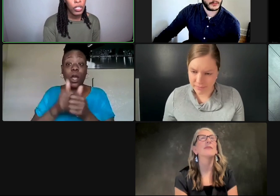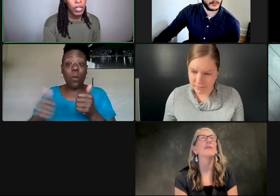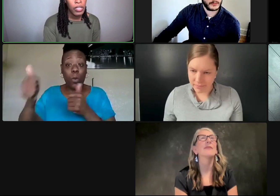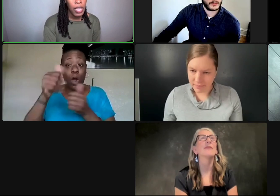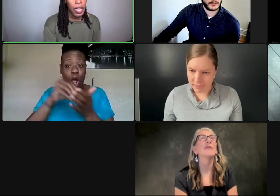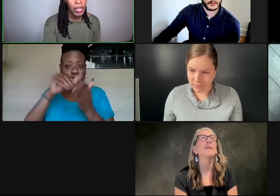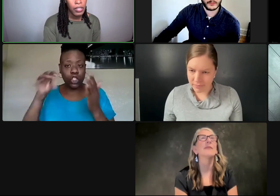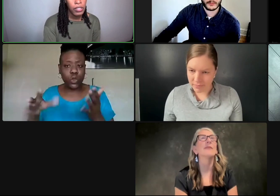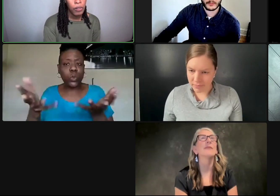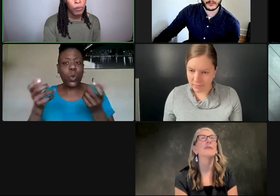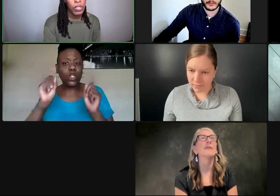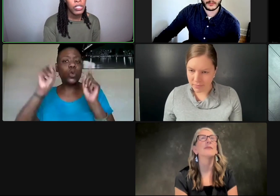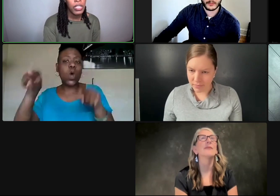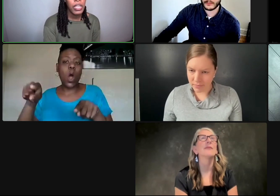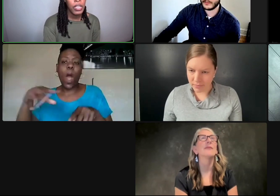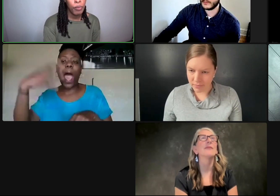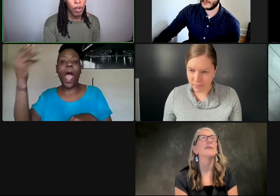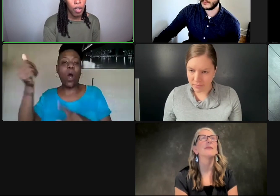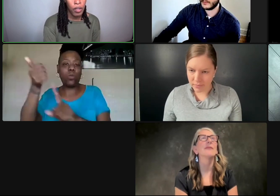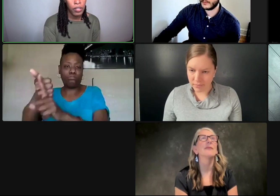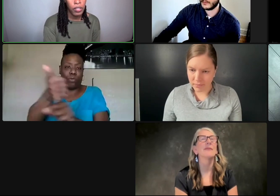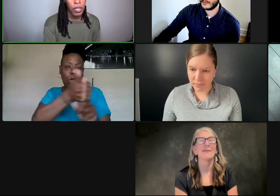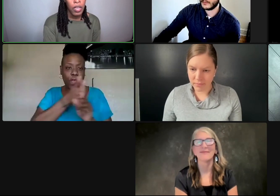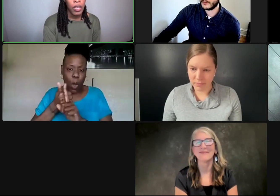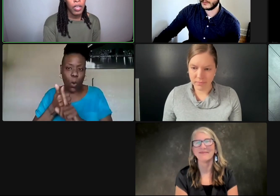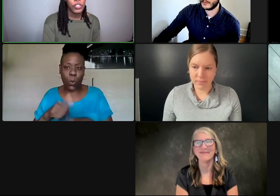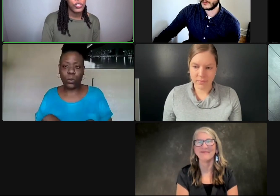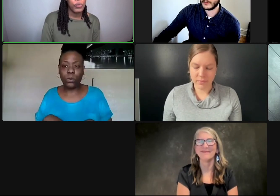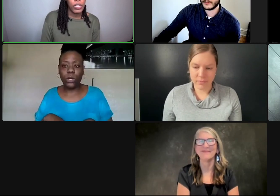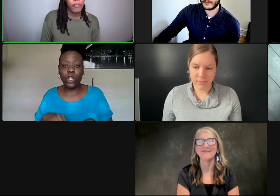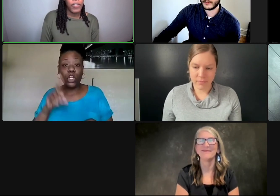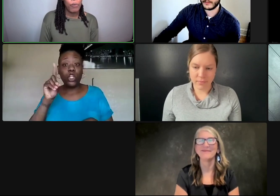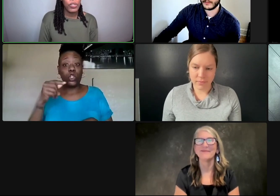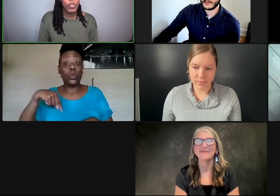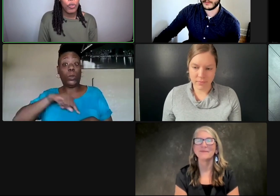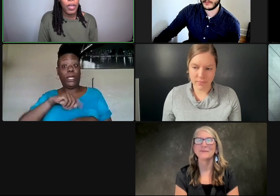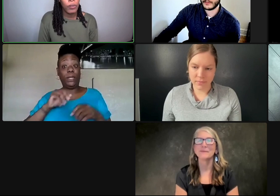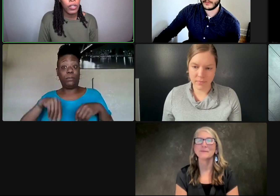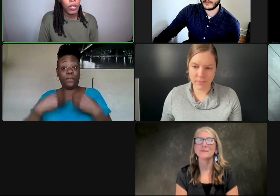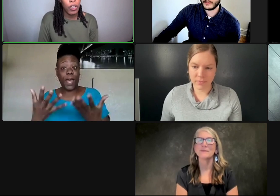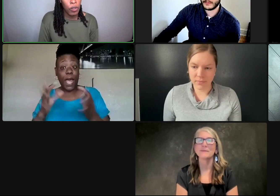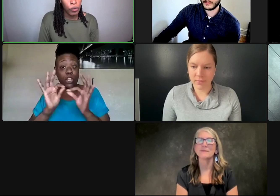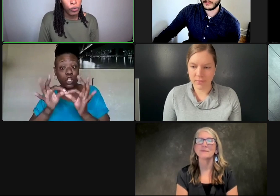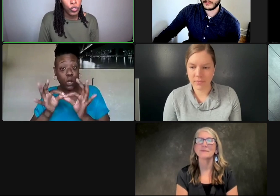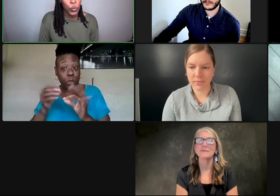Michelle has asked, "The study abroad students, if they want to go out on their own,